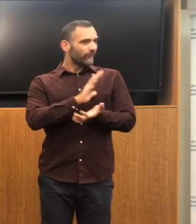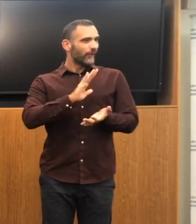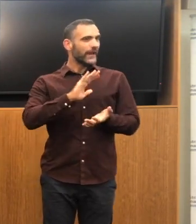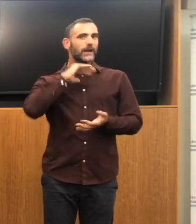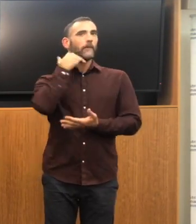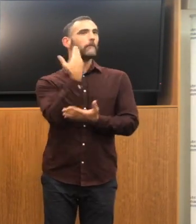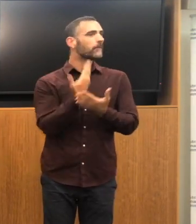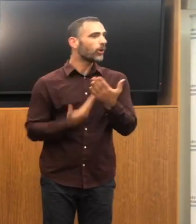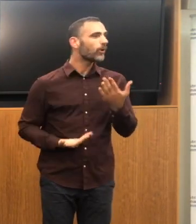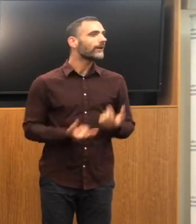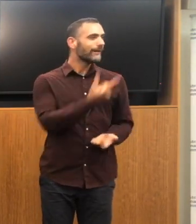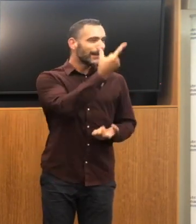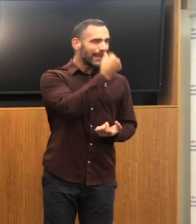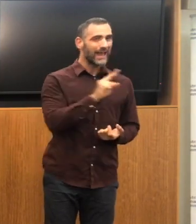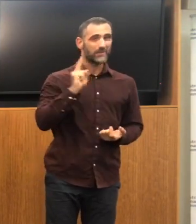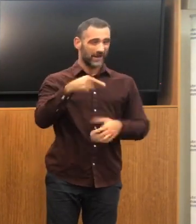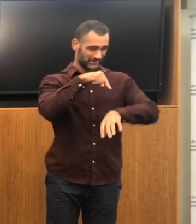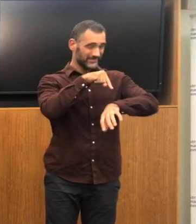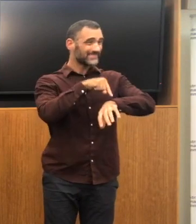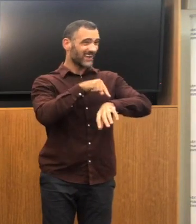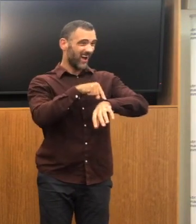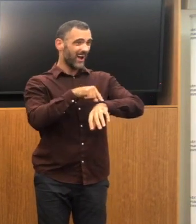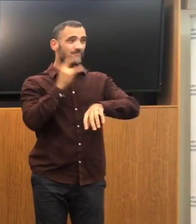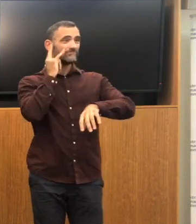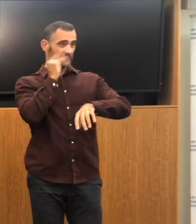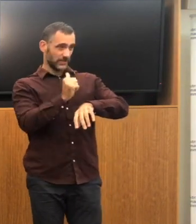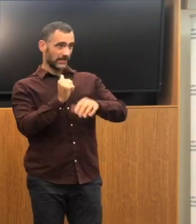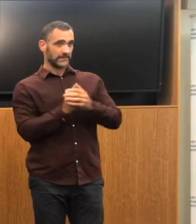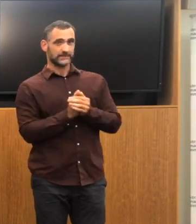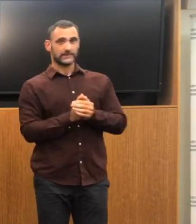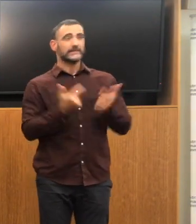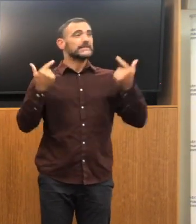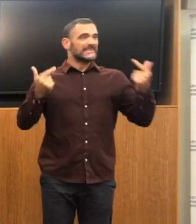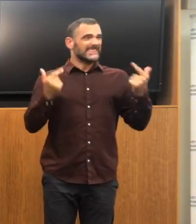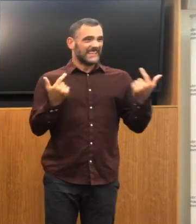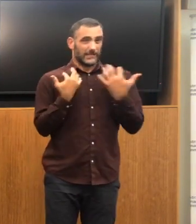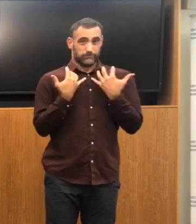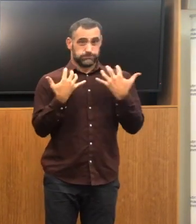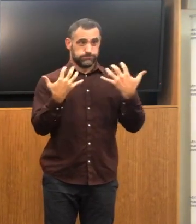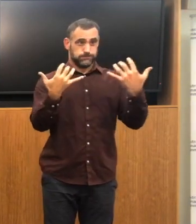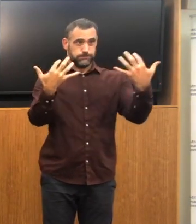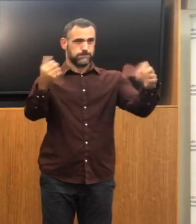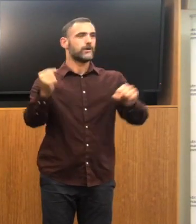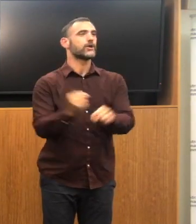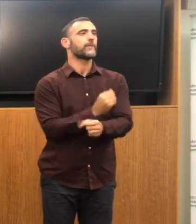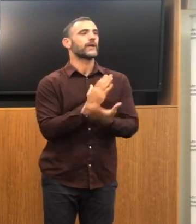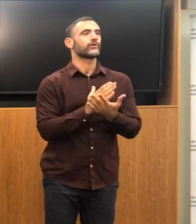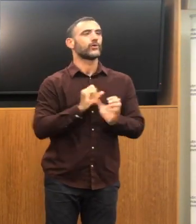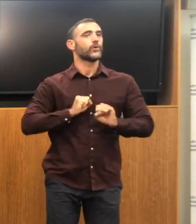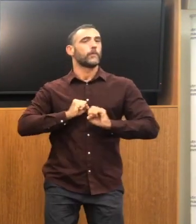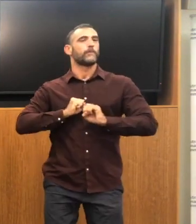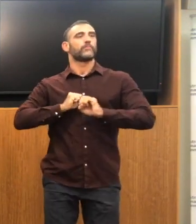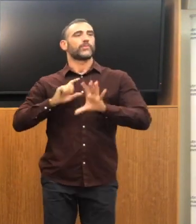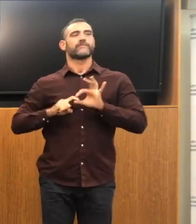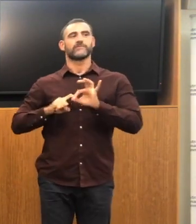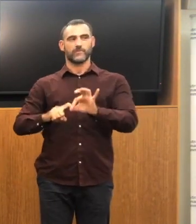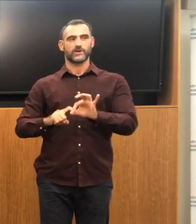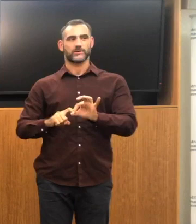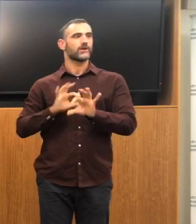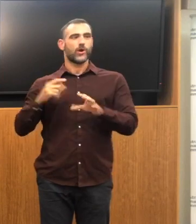So given that there are a lot of people, if you can keep your question really, really brief. No statements, if possible. Just questions.